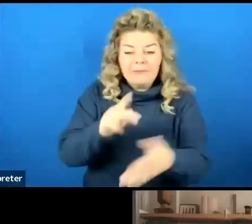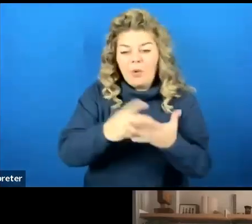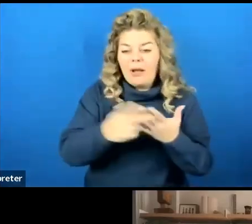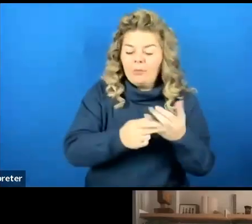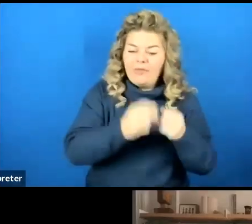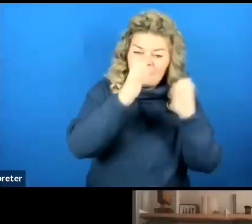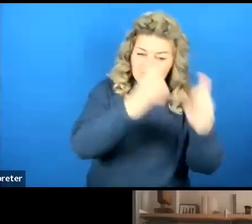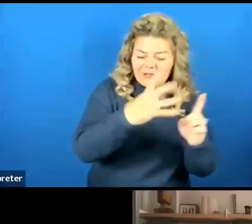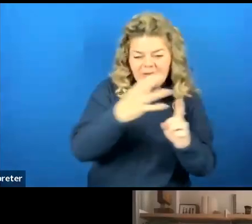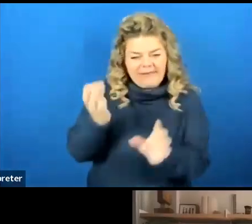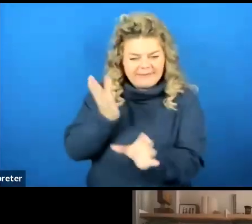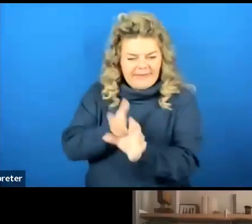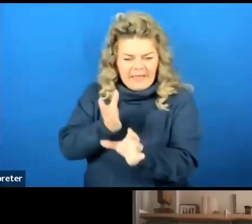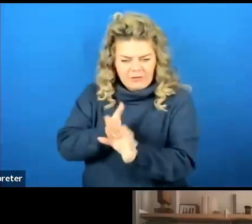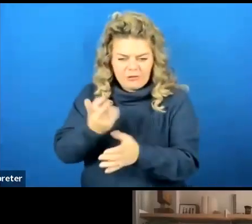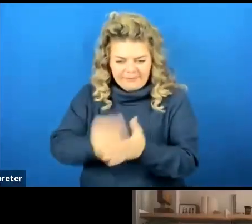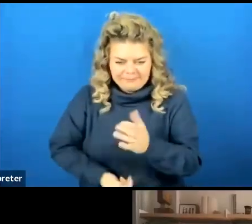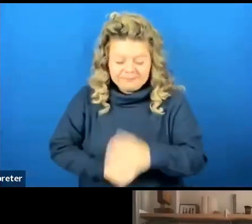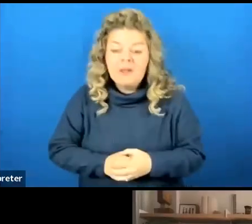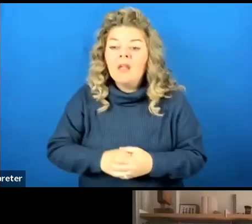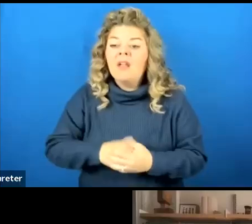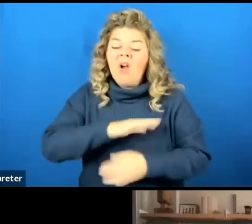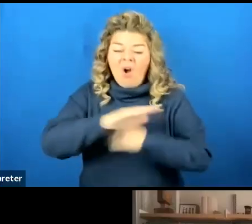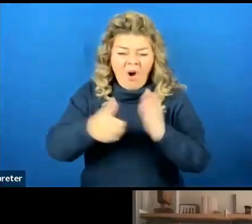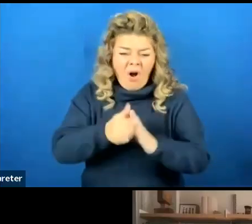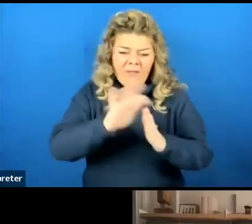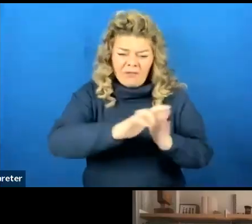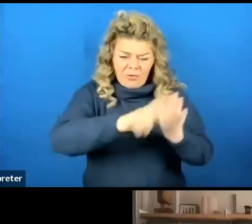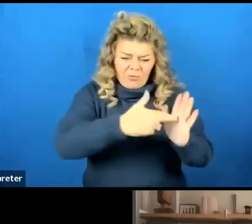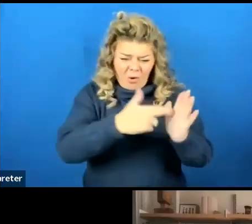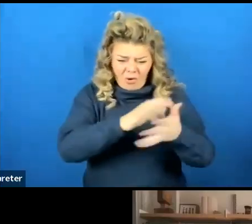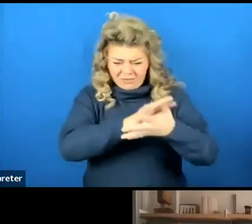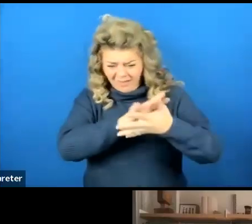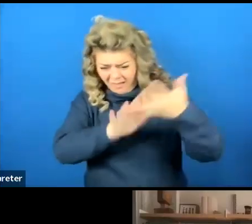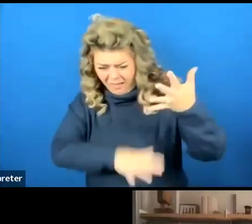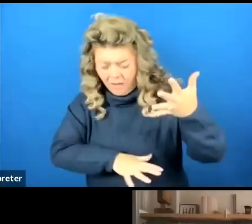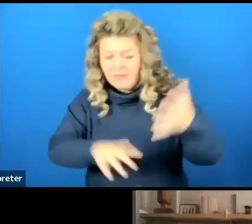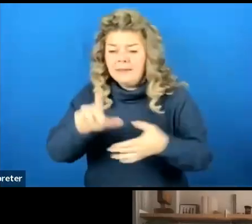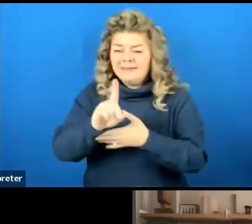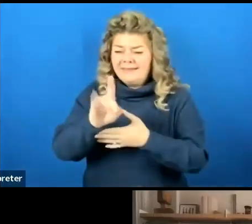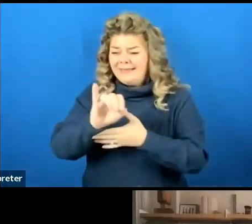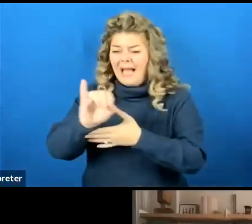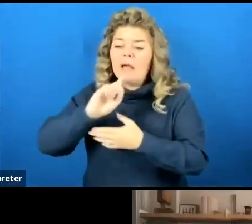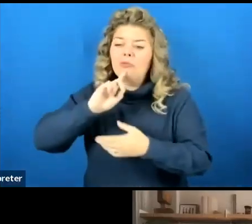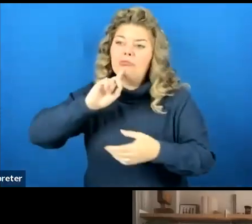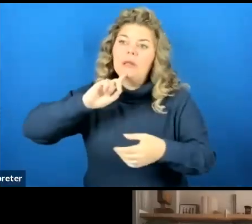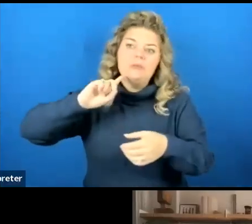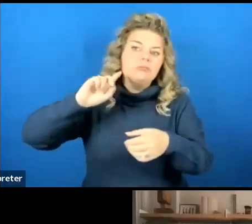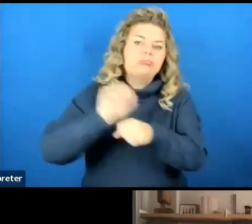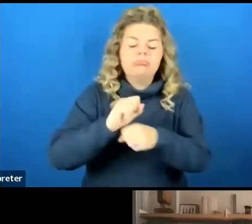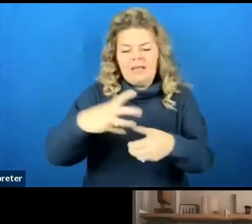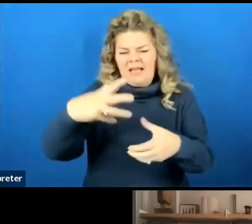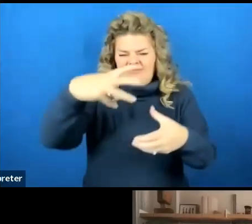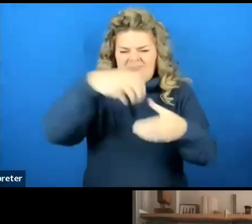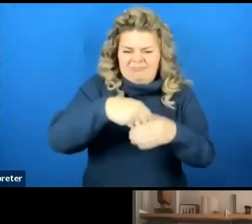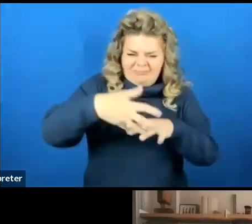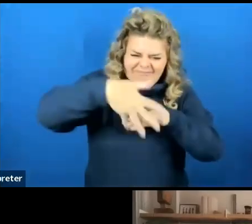Across all of her roles, the value of DEI have been central to her leadership approaches and practices